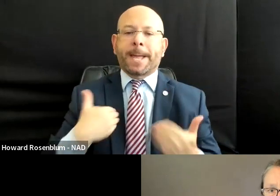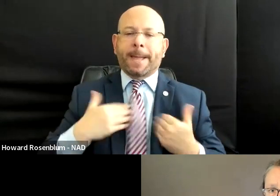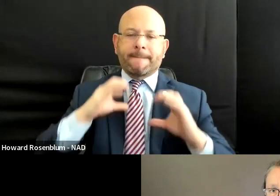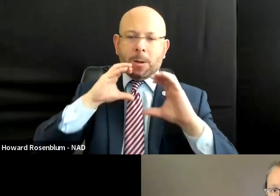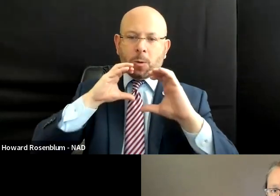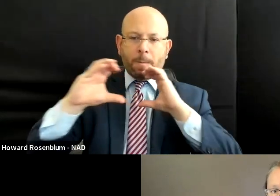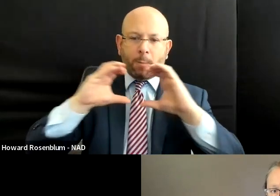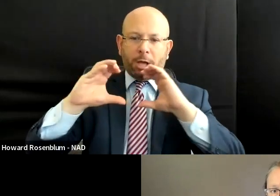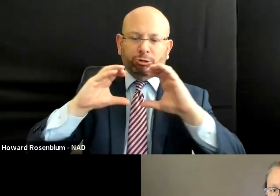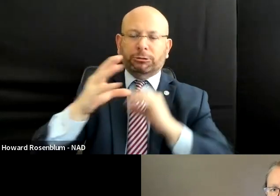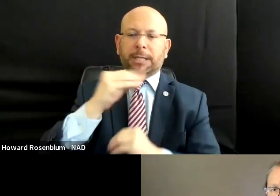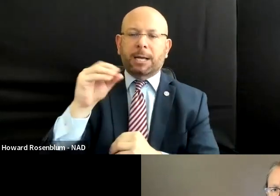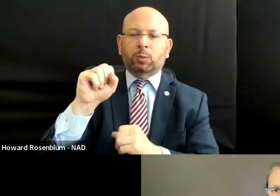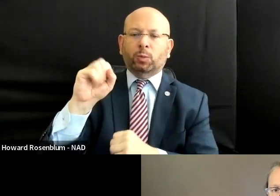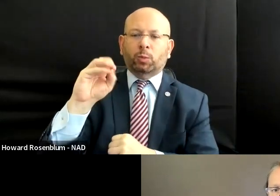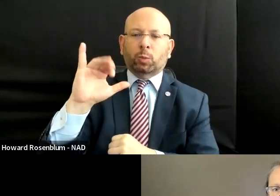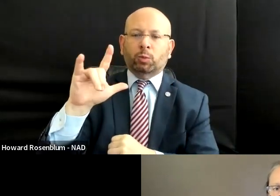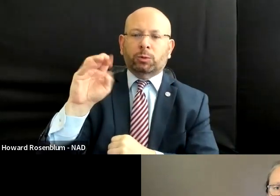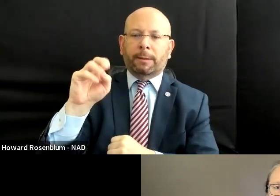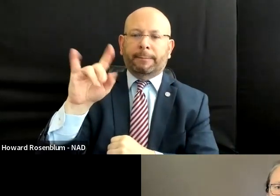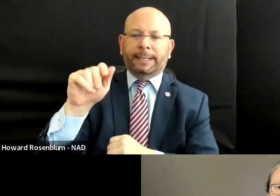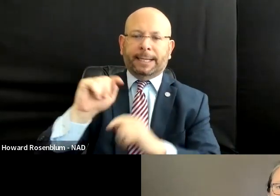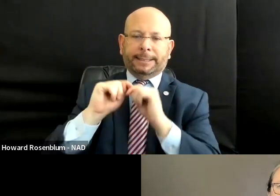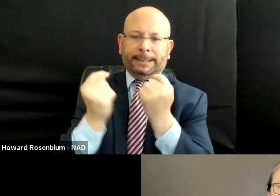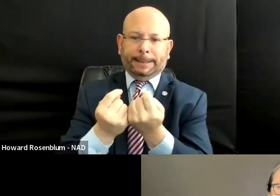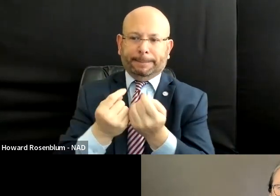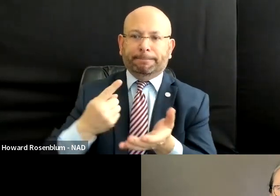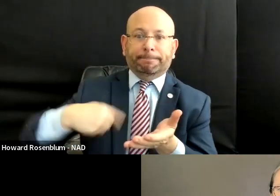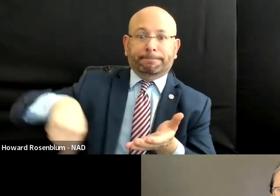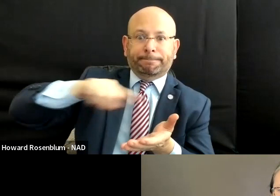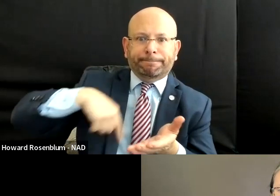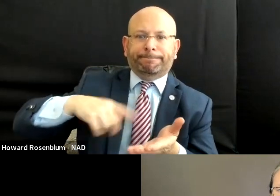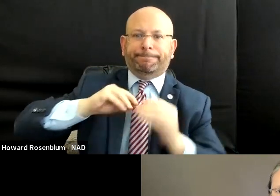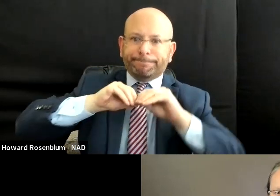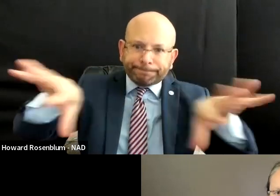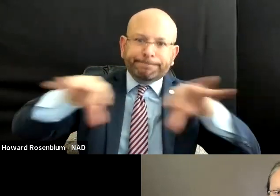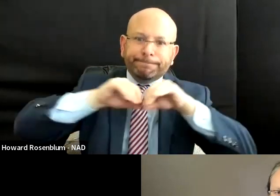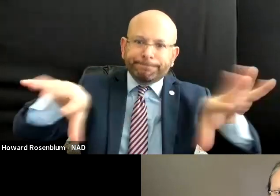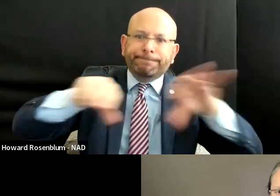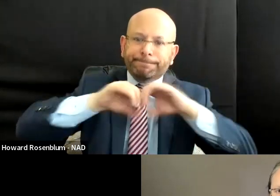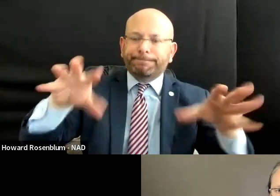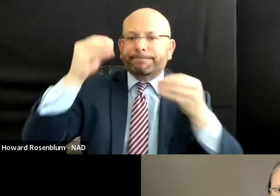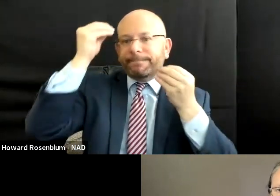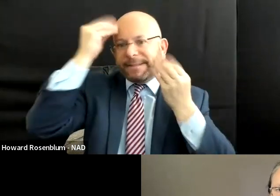strategies. We ask them to pitch ideas and and we judge them and choose a winner.